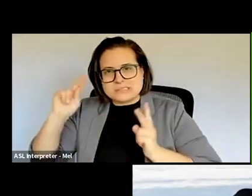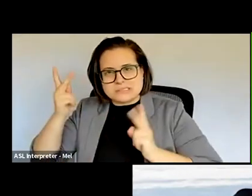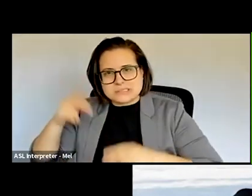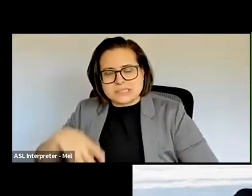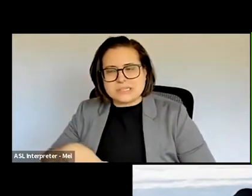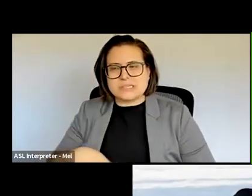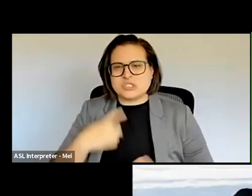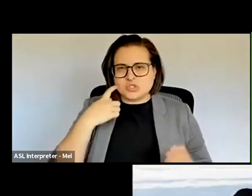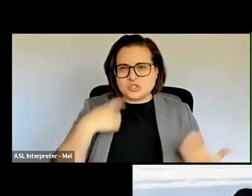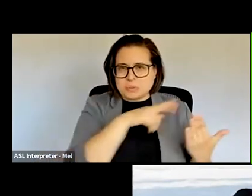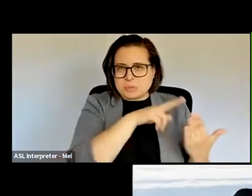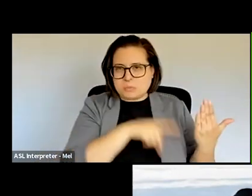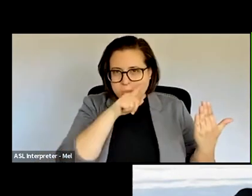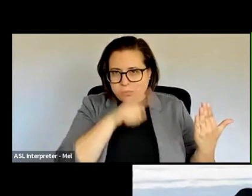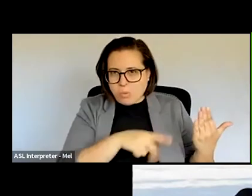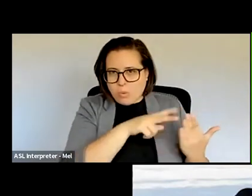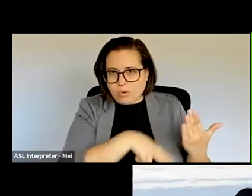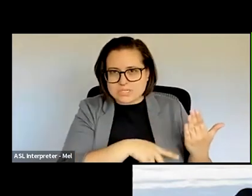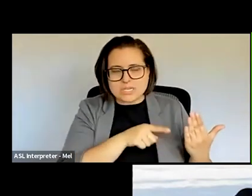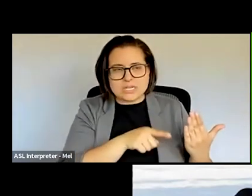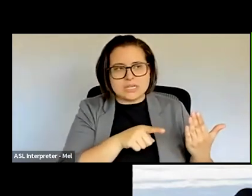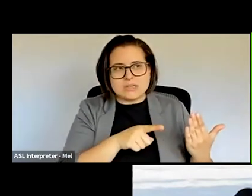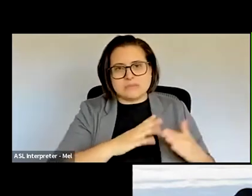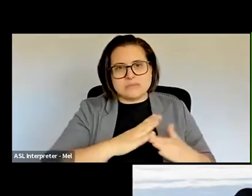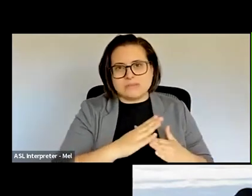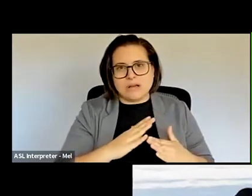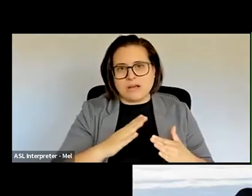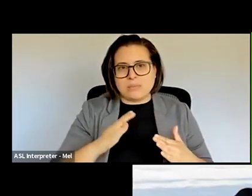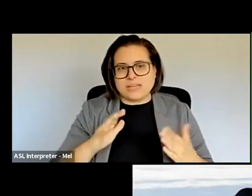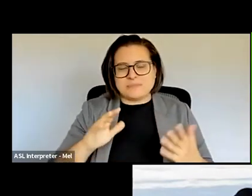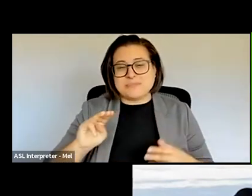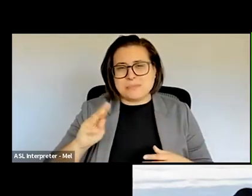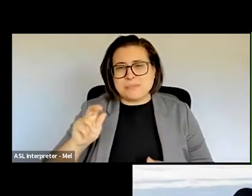report by some of our, you know, top thinkers Michael Jordan, Daron Acemoglu and so on,